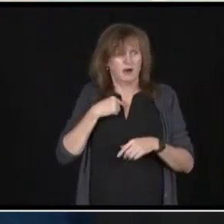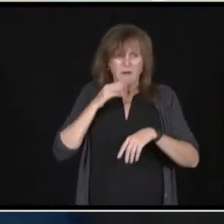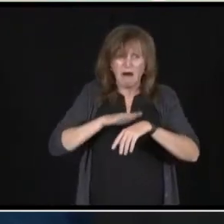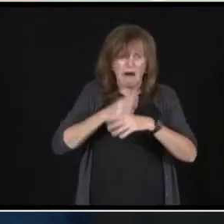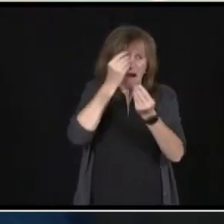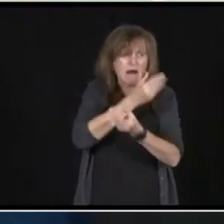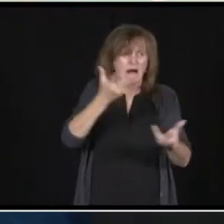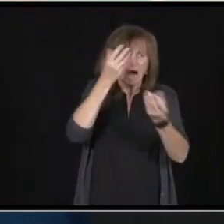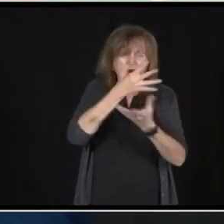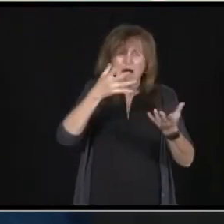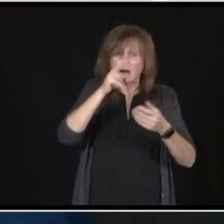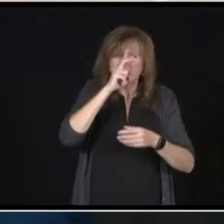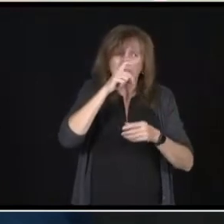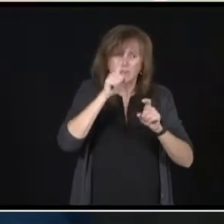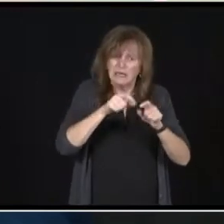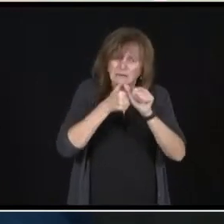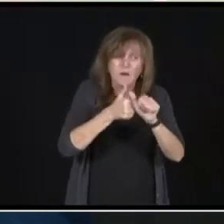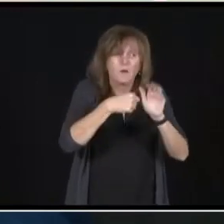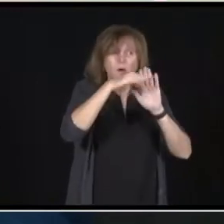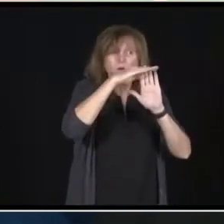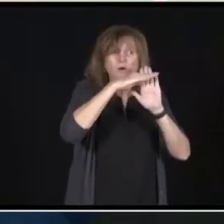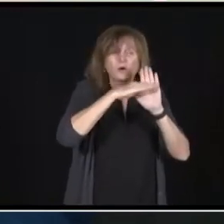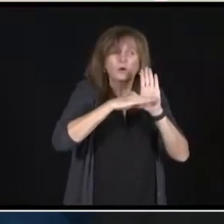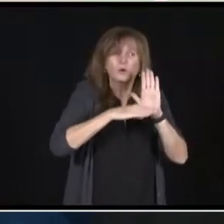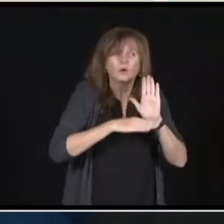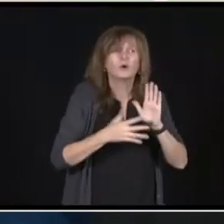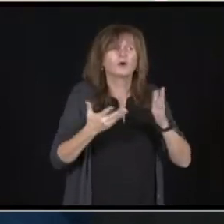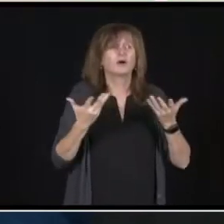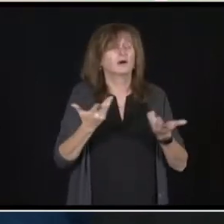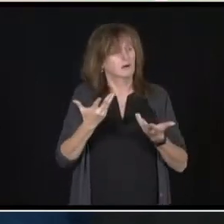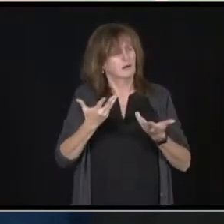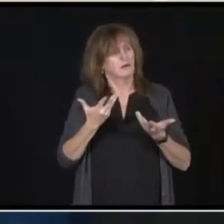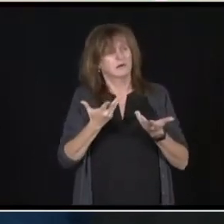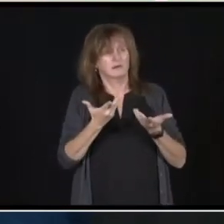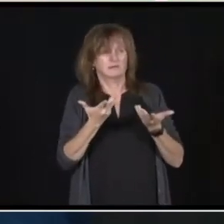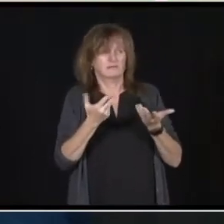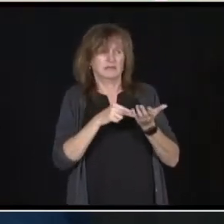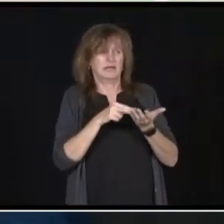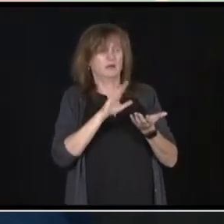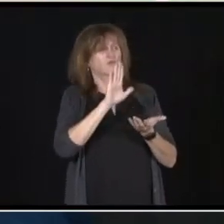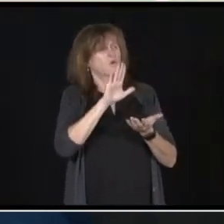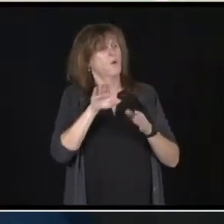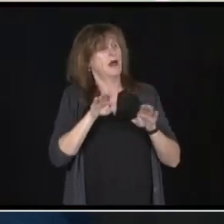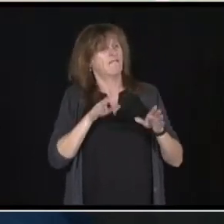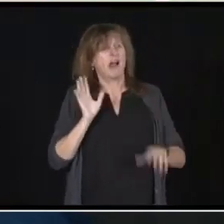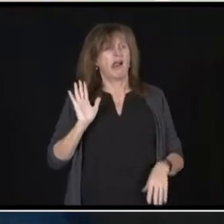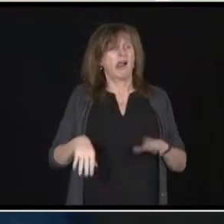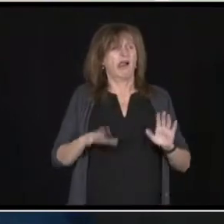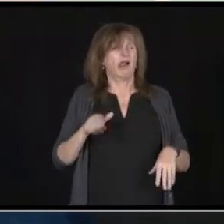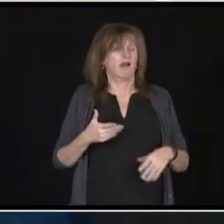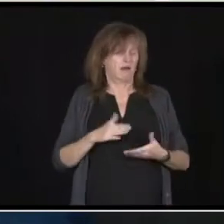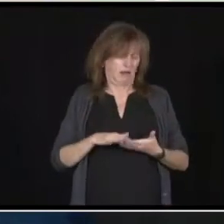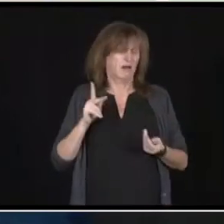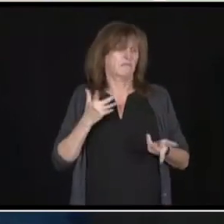I think I've come up here 100 times and said that it is going to bite us back in the but if we